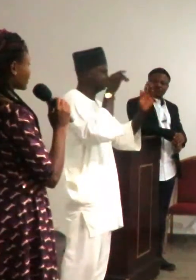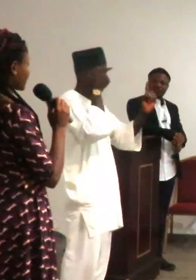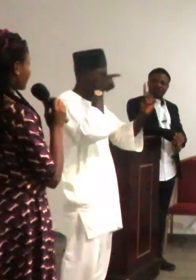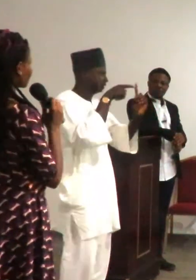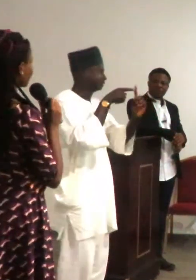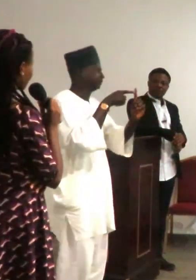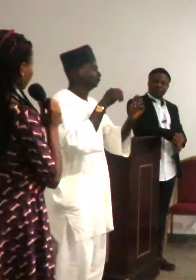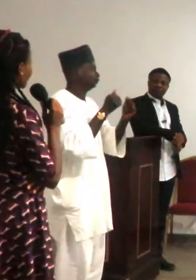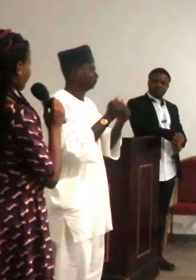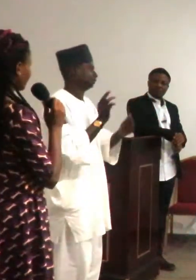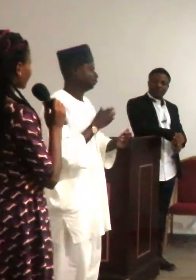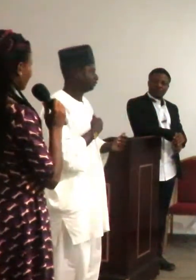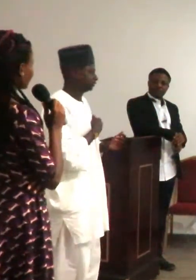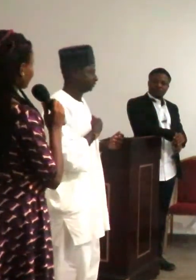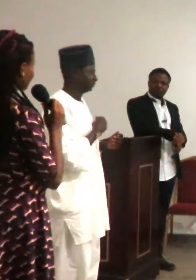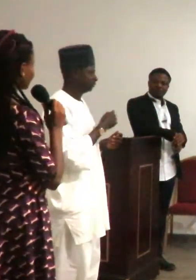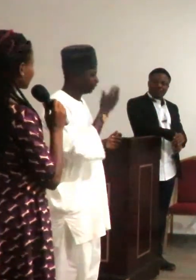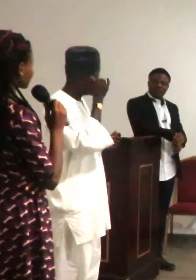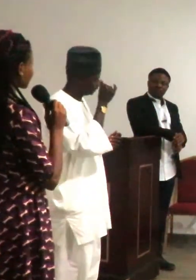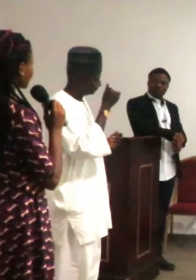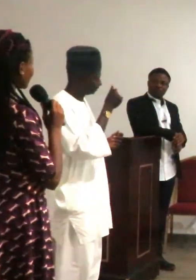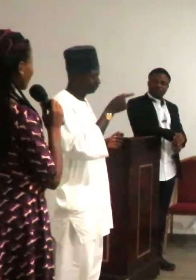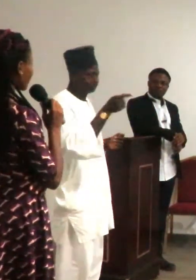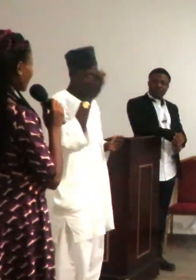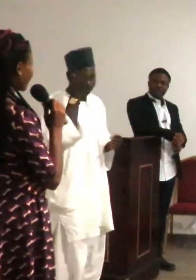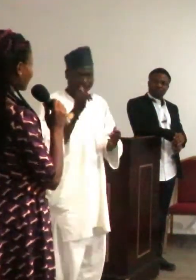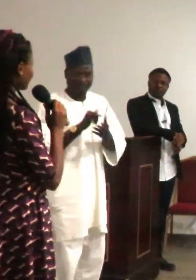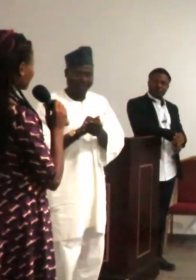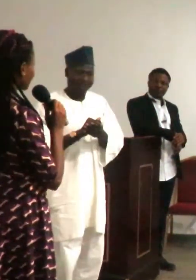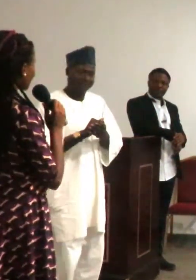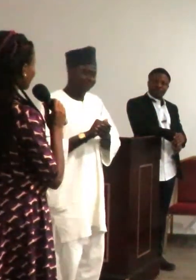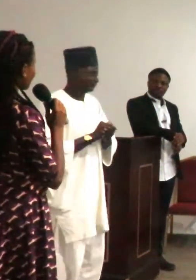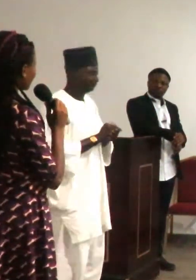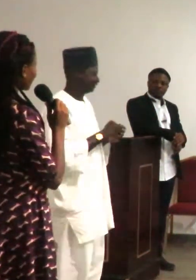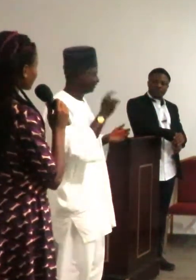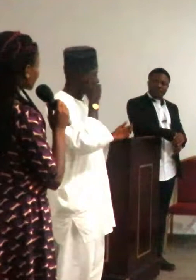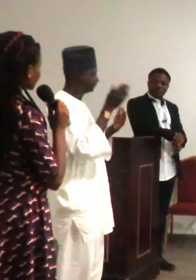as if these names are given because those are the